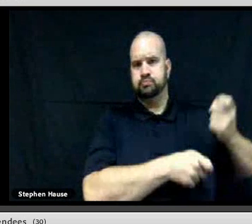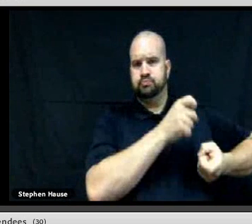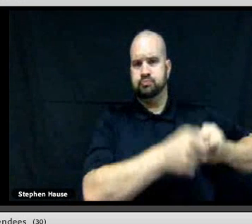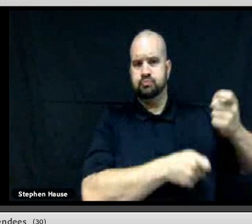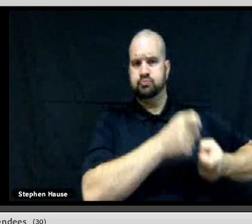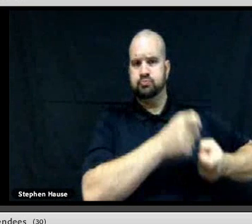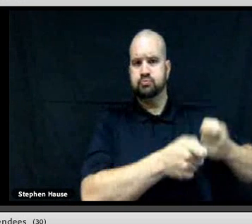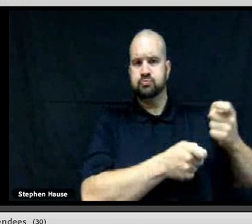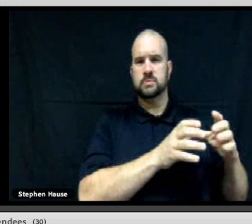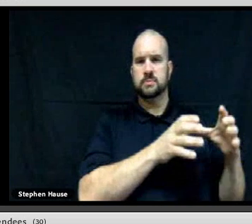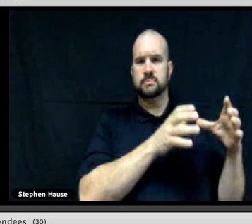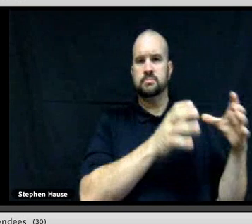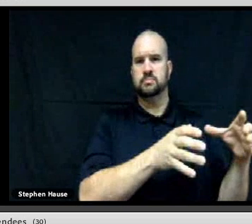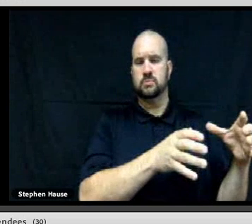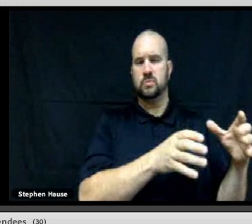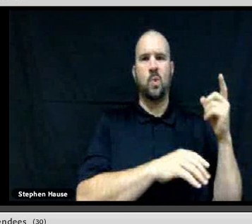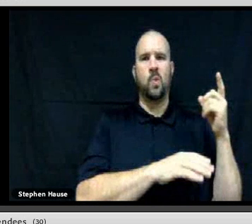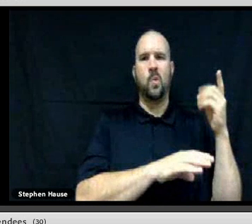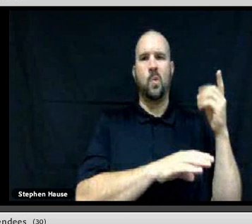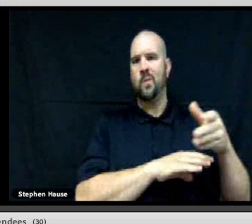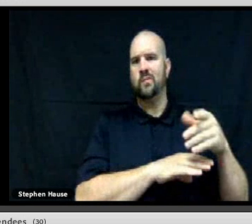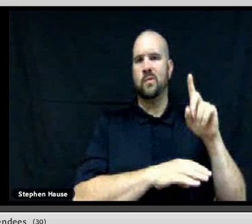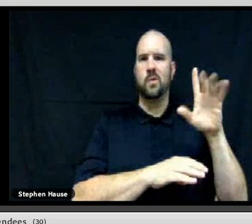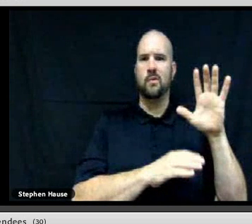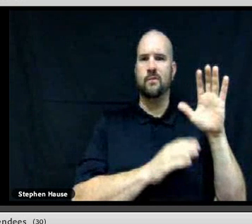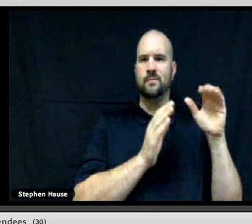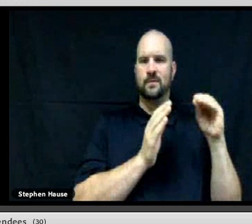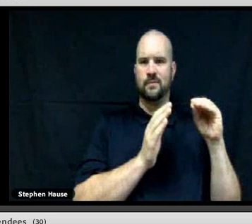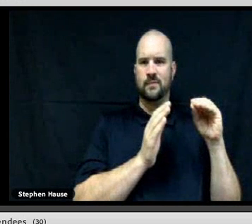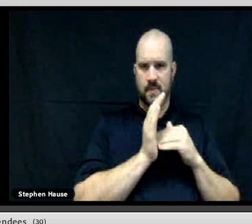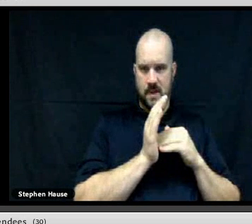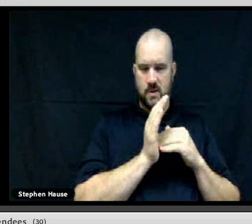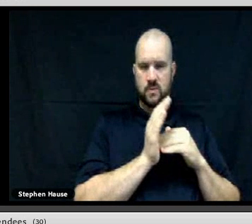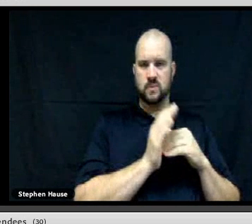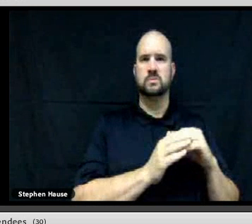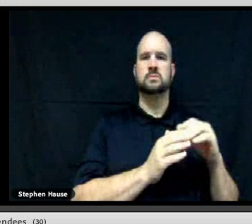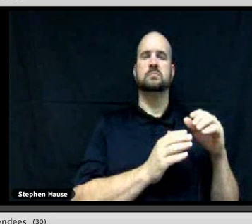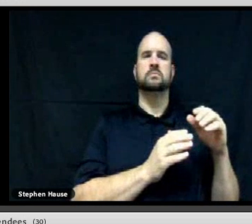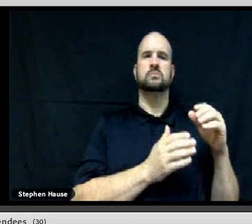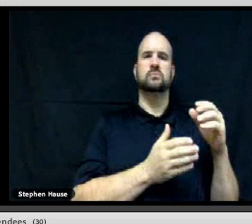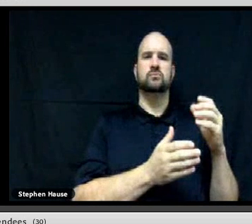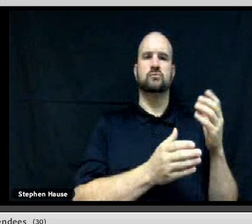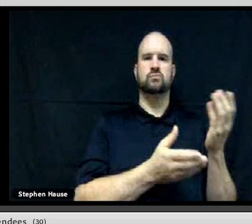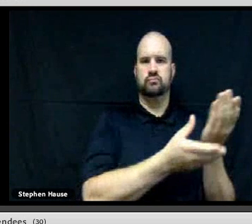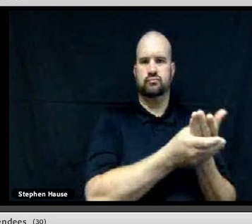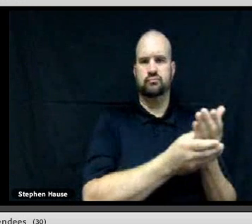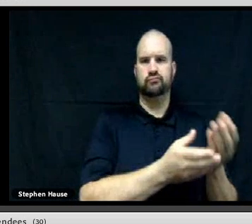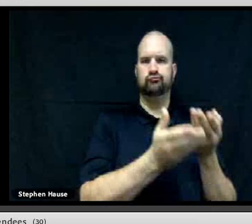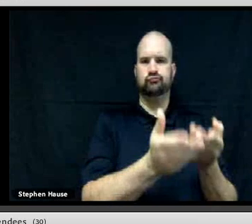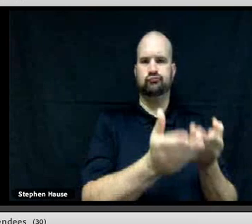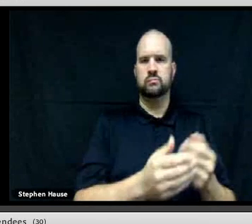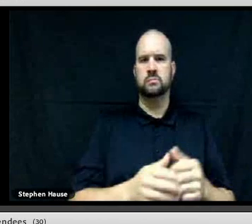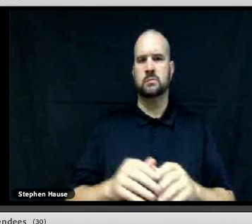to provide over 150,000 unique records to DPLA. Uh, and the second type of hub is a service hub.